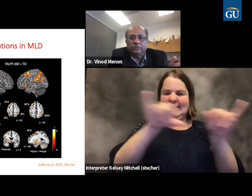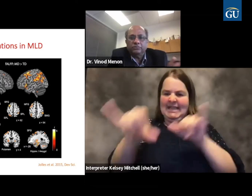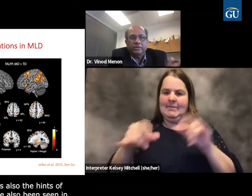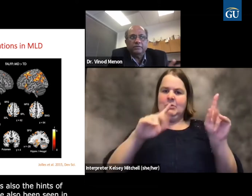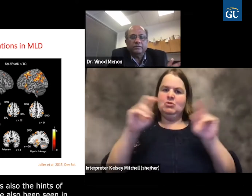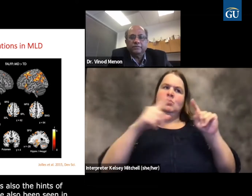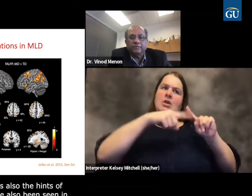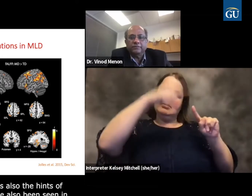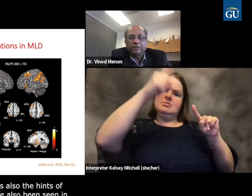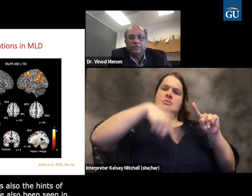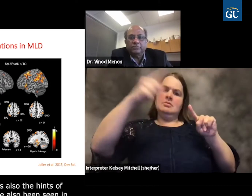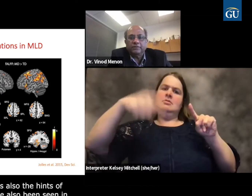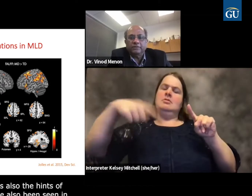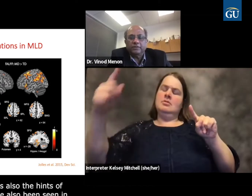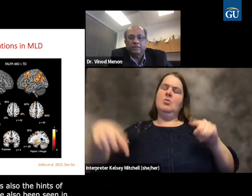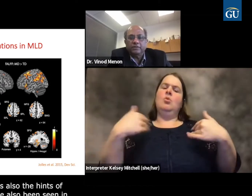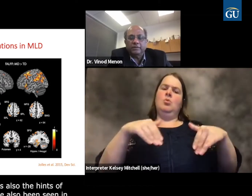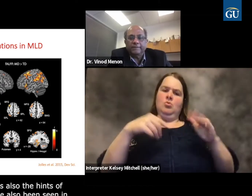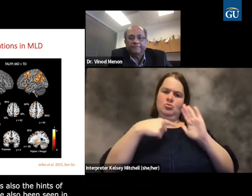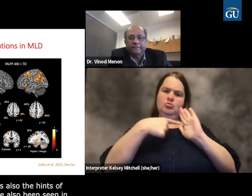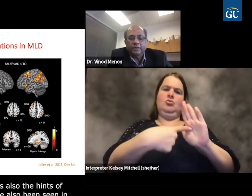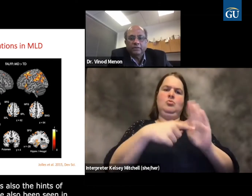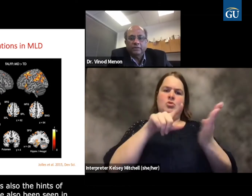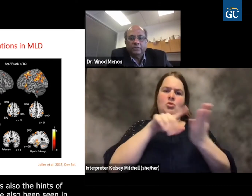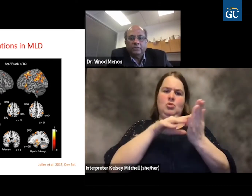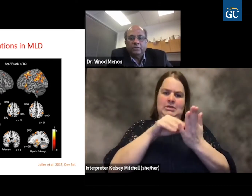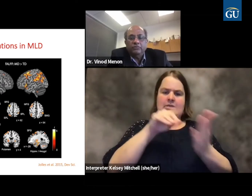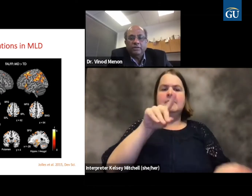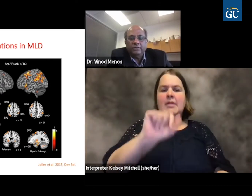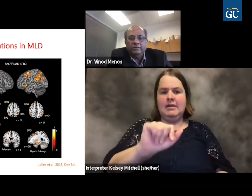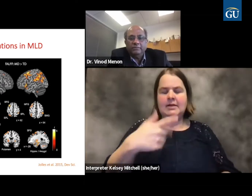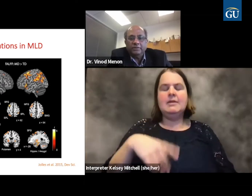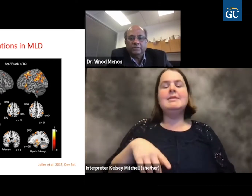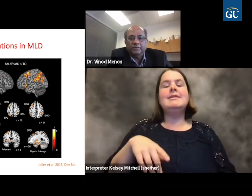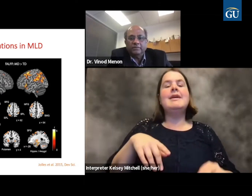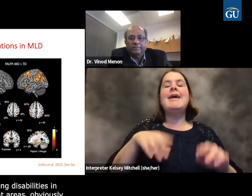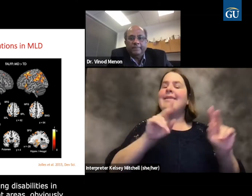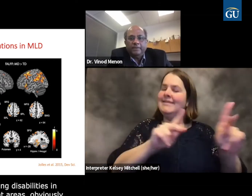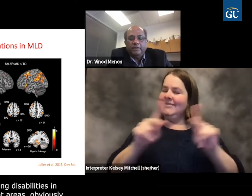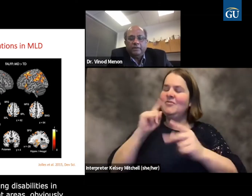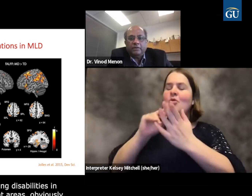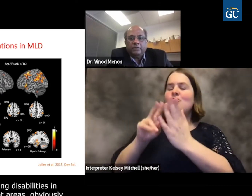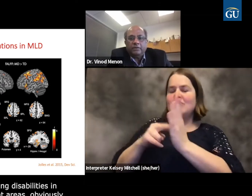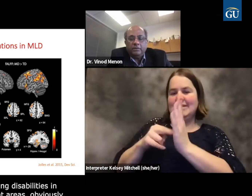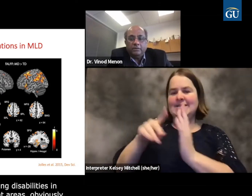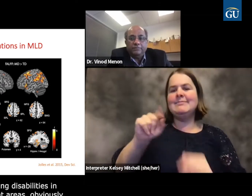and it it's also the hints of this have also been seen in